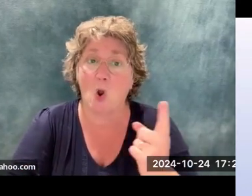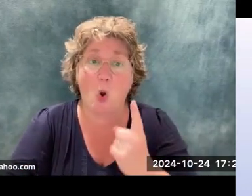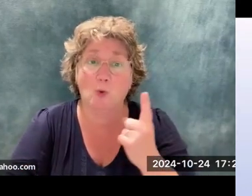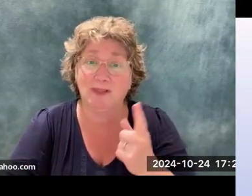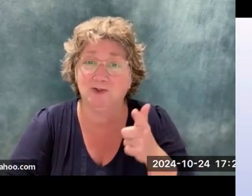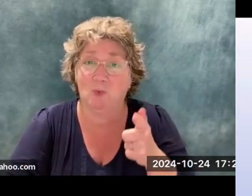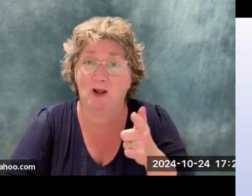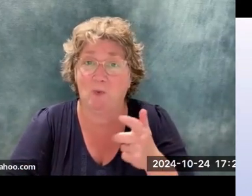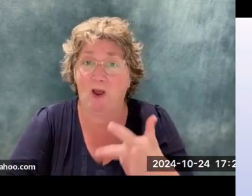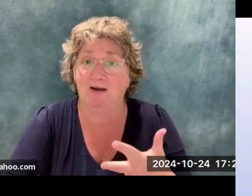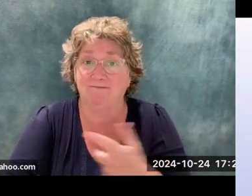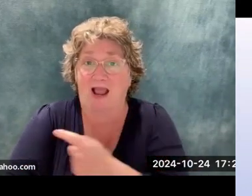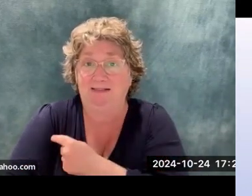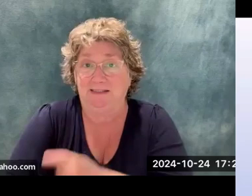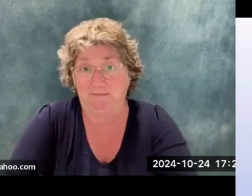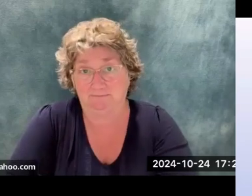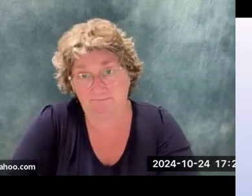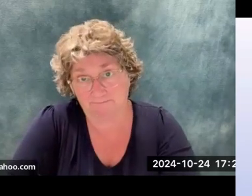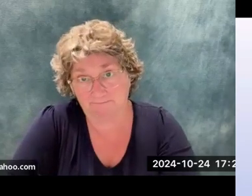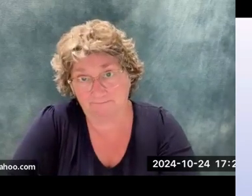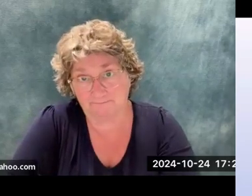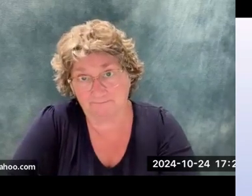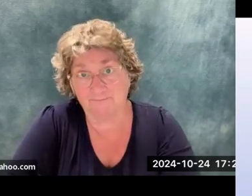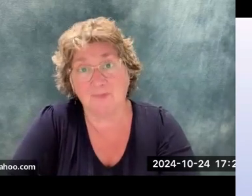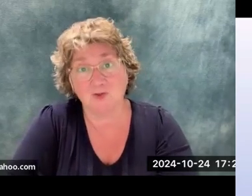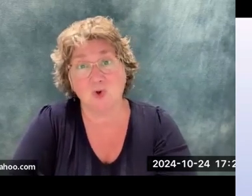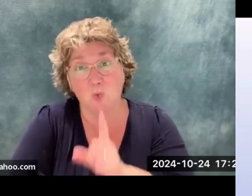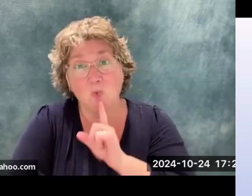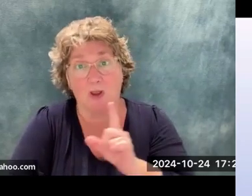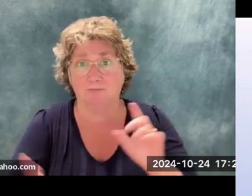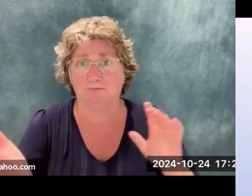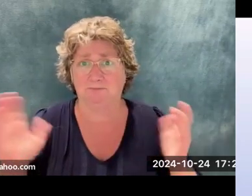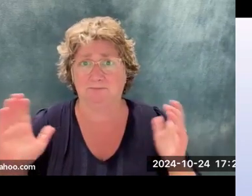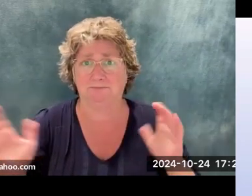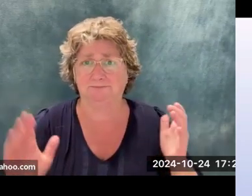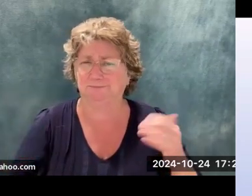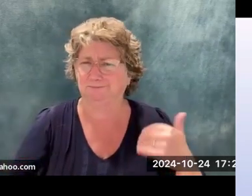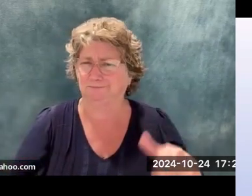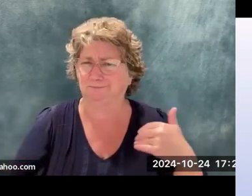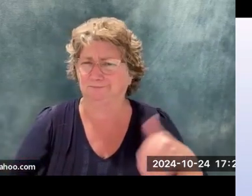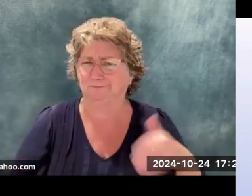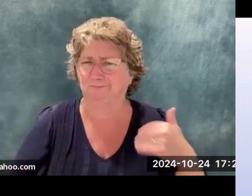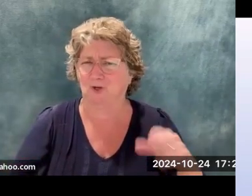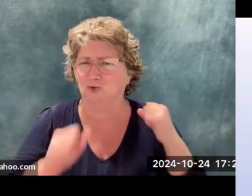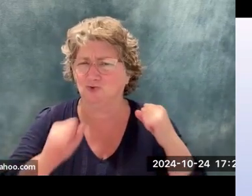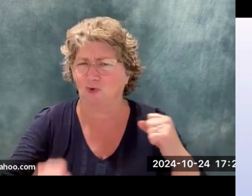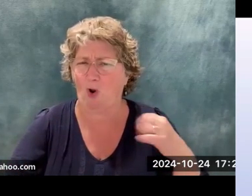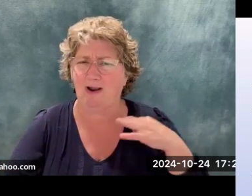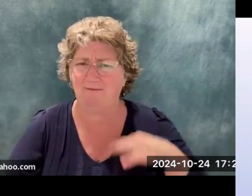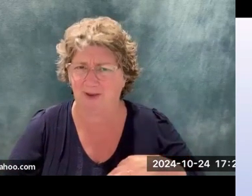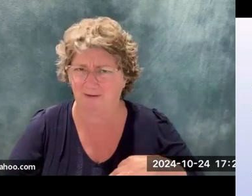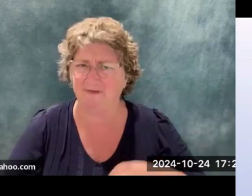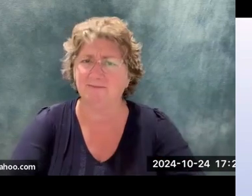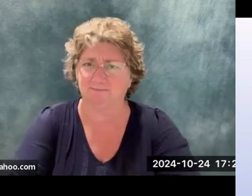So hugely beneficial, with efficacy rates of 90% and more.